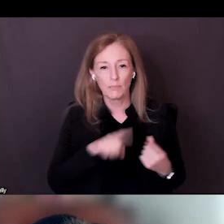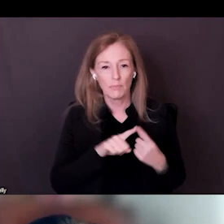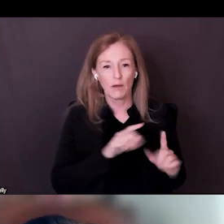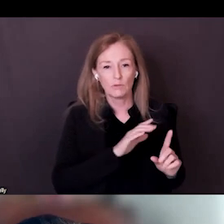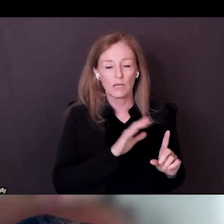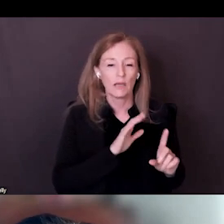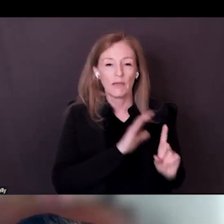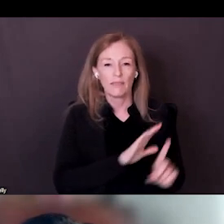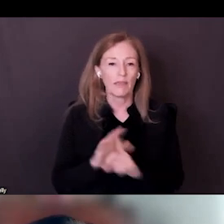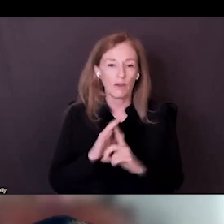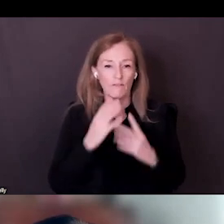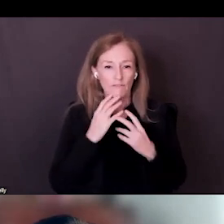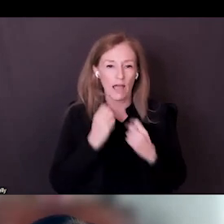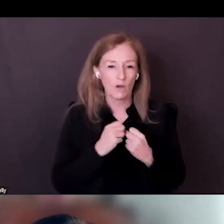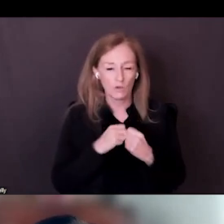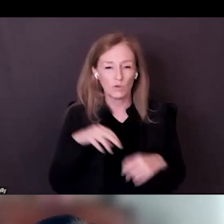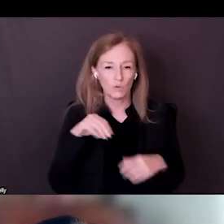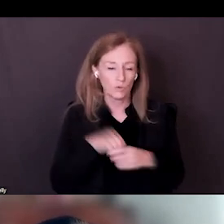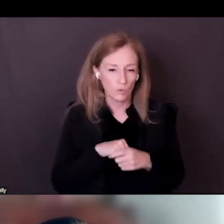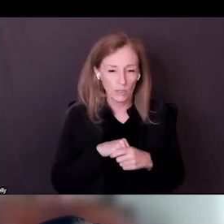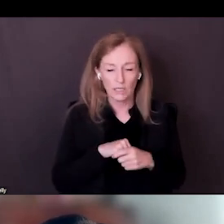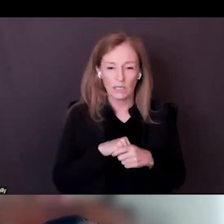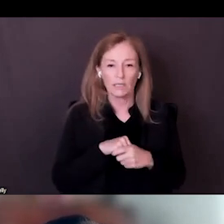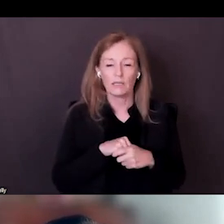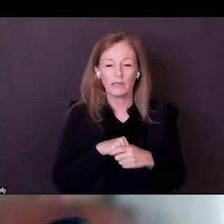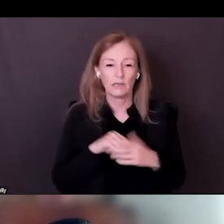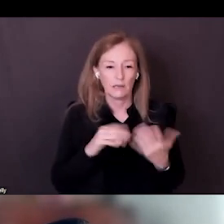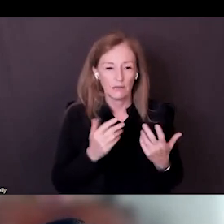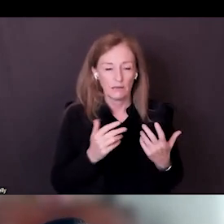AS WE LOOK AT THE RELATIONSHIPS AND WHAT WE CAN LEARN FROM THEM.